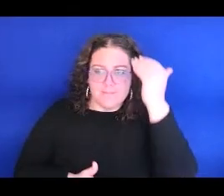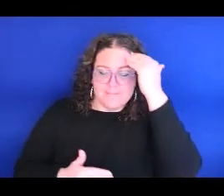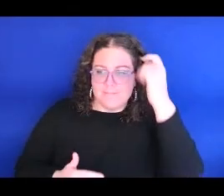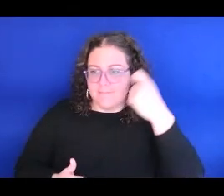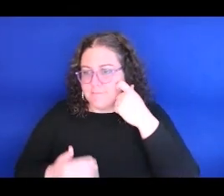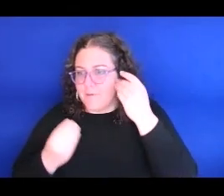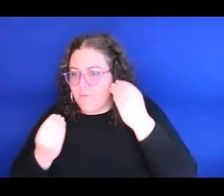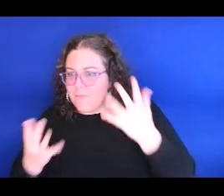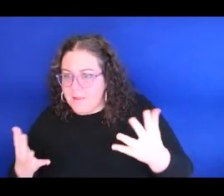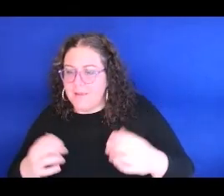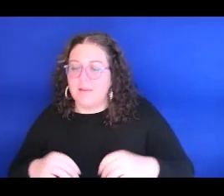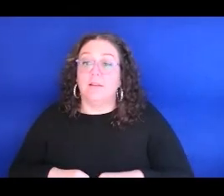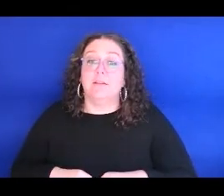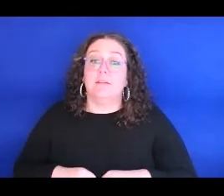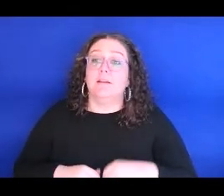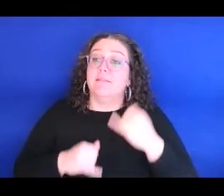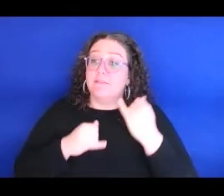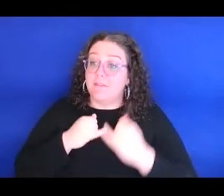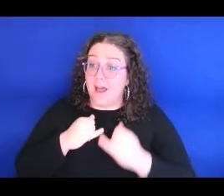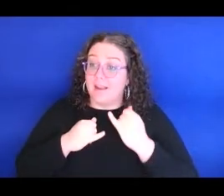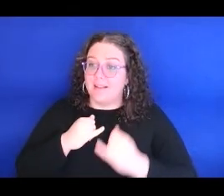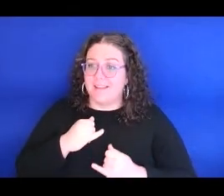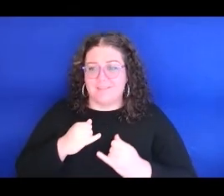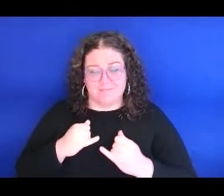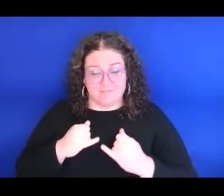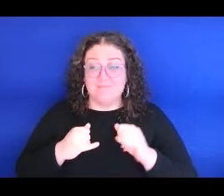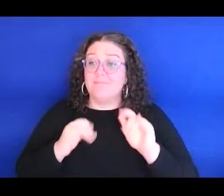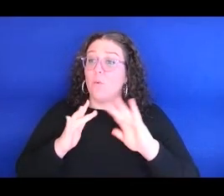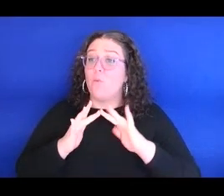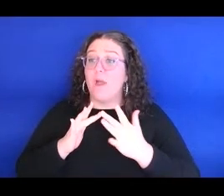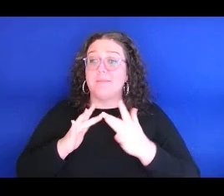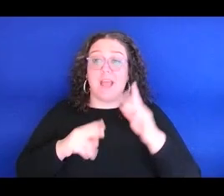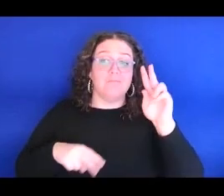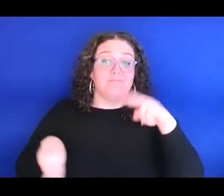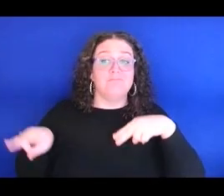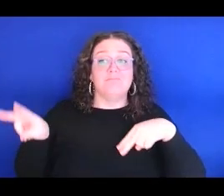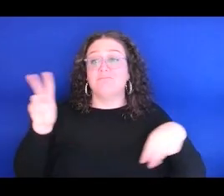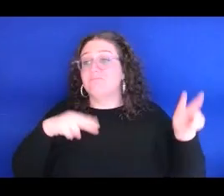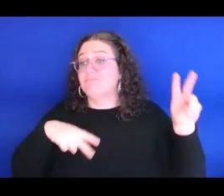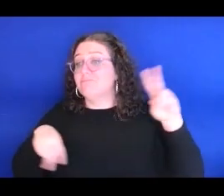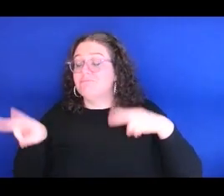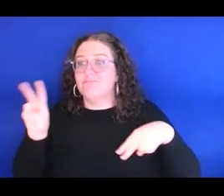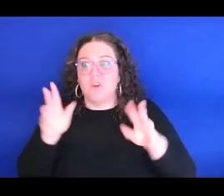And finally, take some time to explore the site. There’s a lot there to discover and chances are,